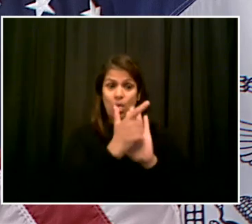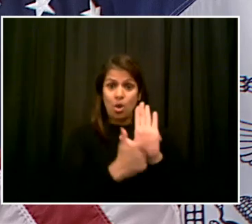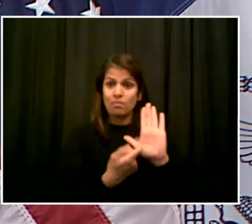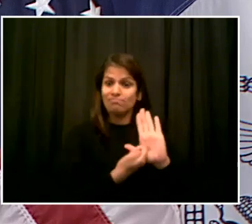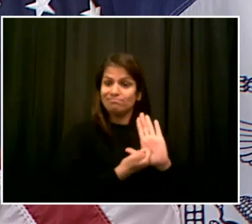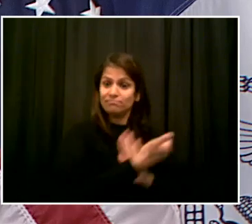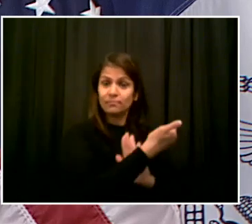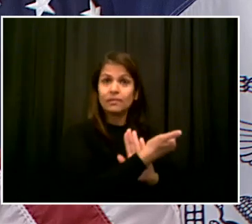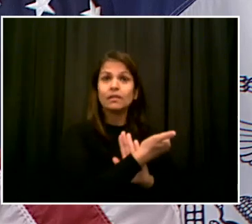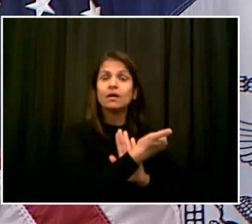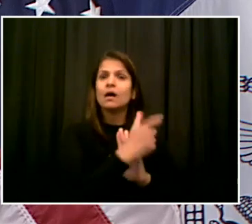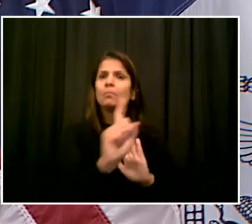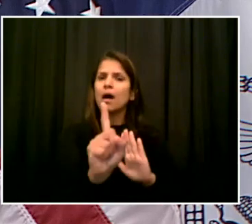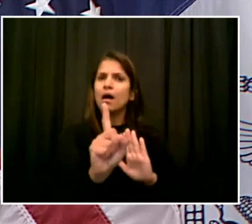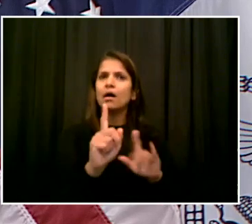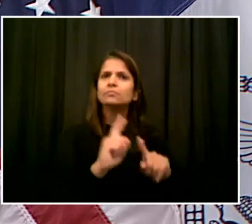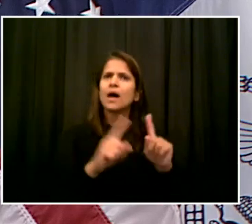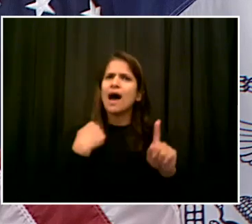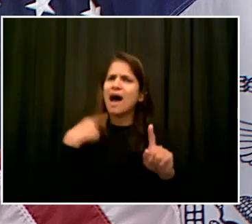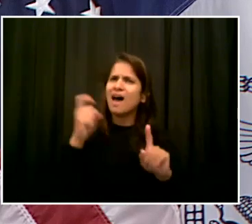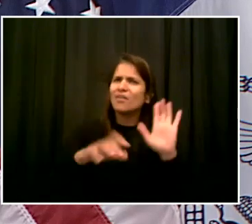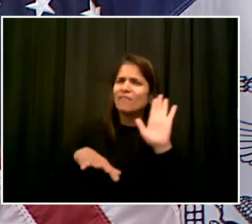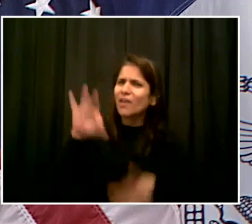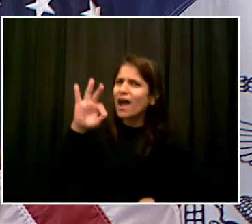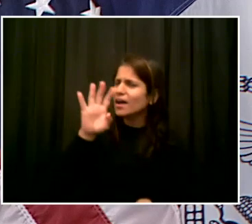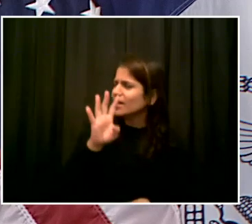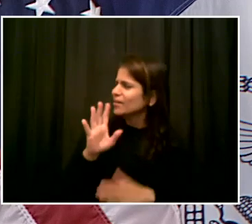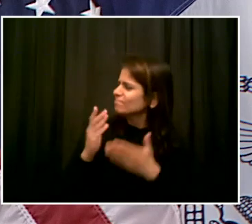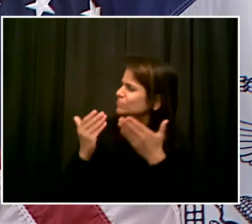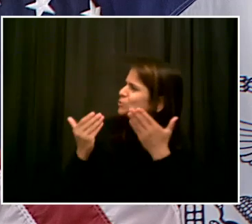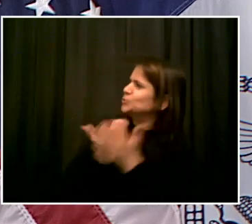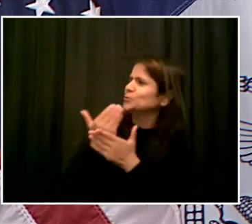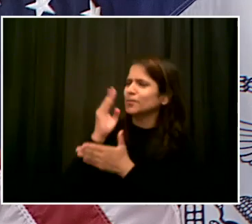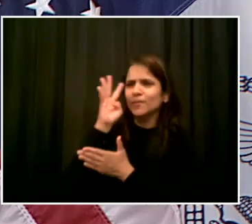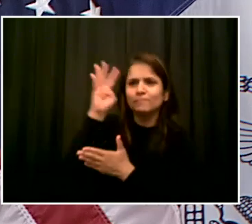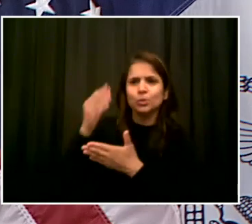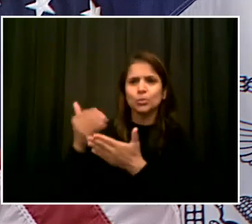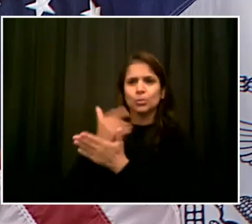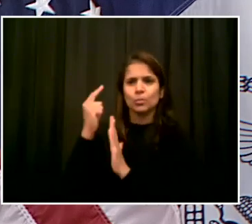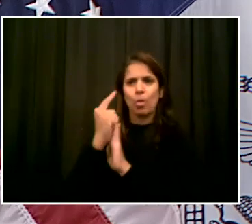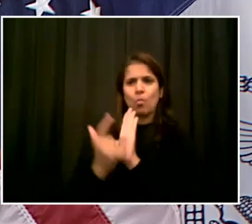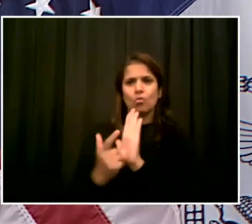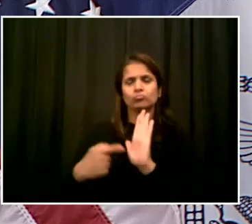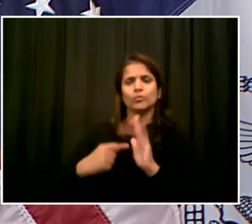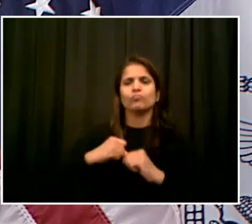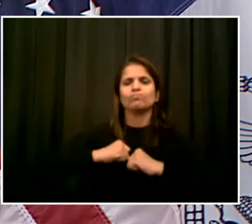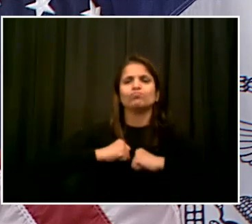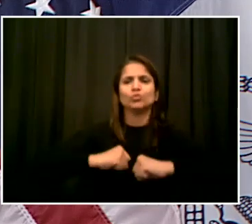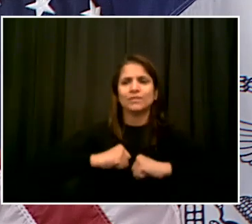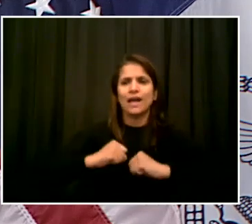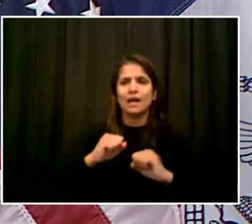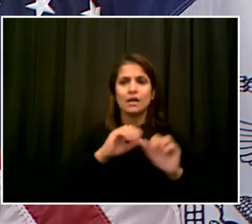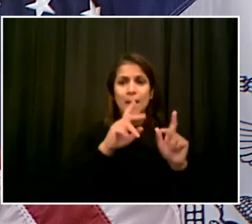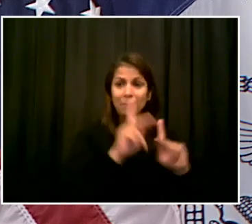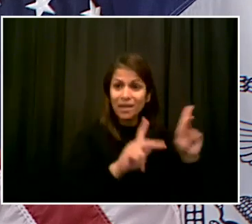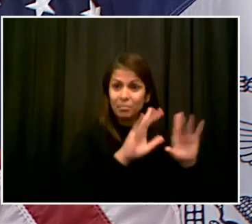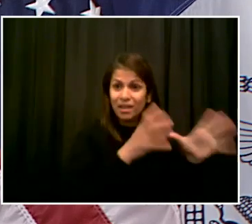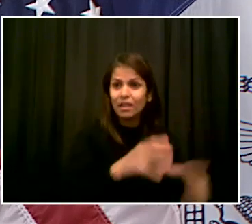OUR OIFFCSER. WE NEED TO DO THAT. THIS IS PROOFUNLDY MISUNDERSTOOD